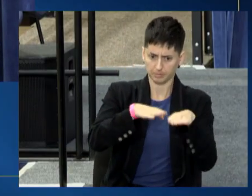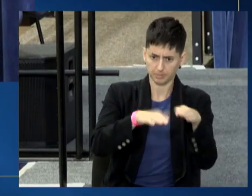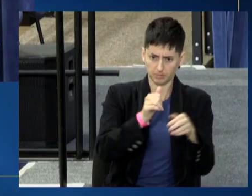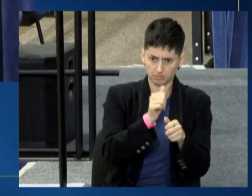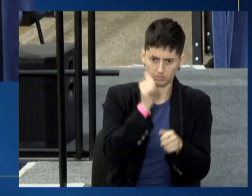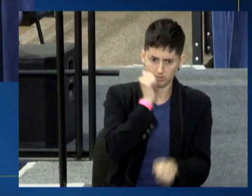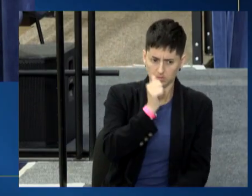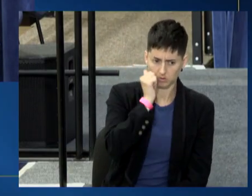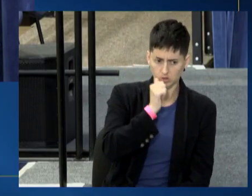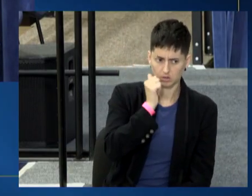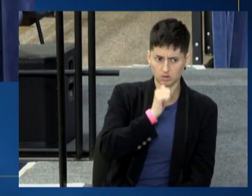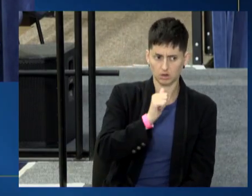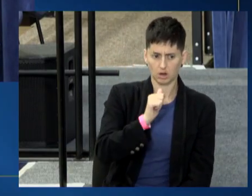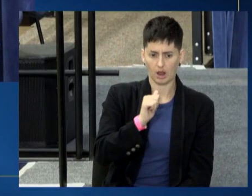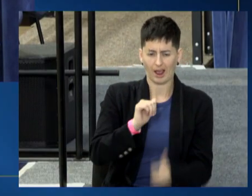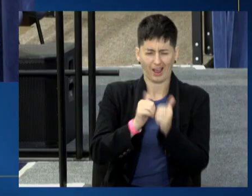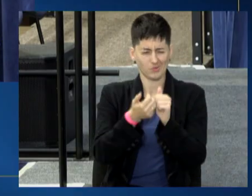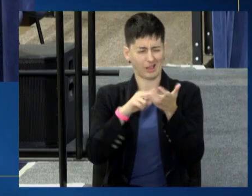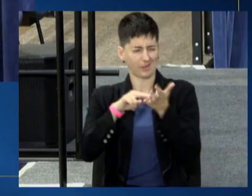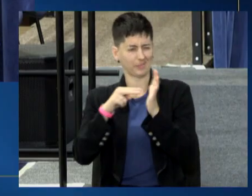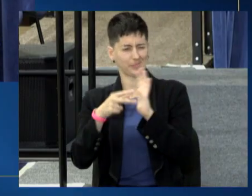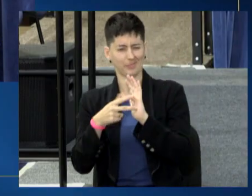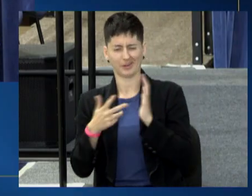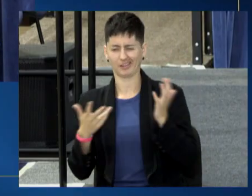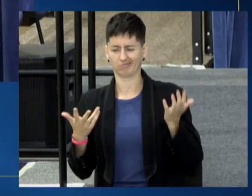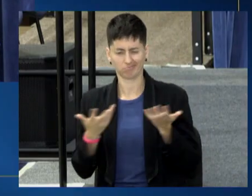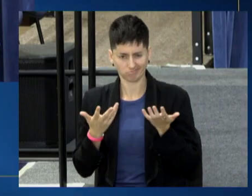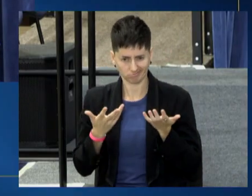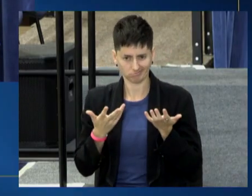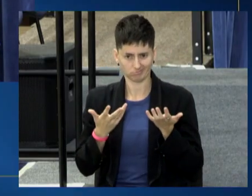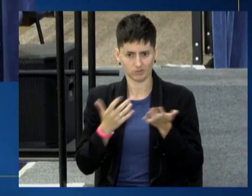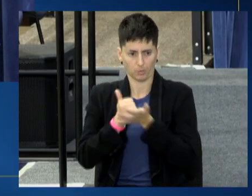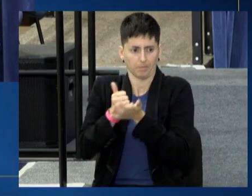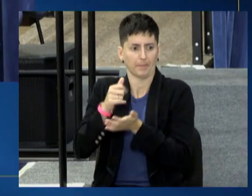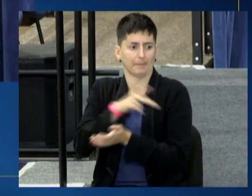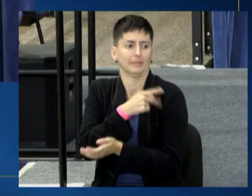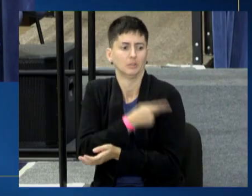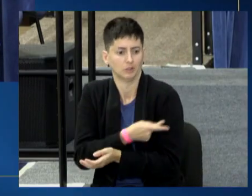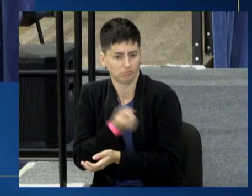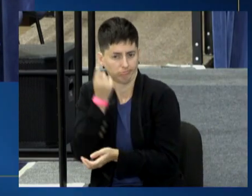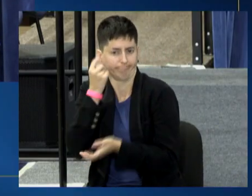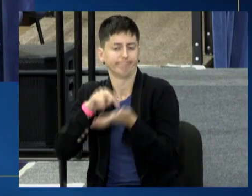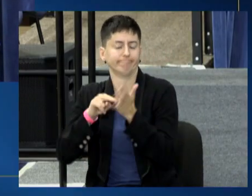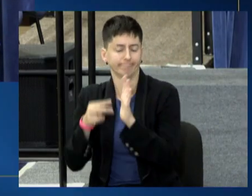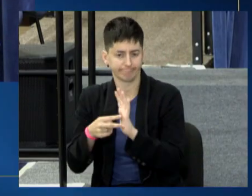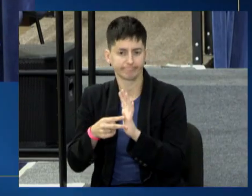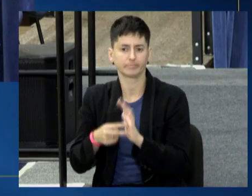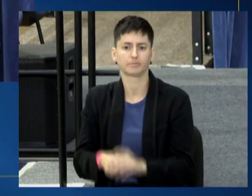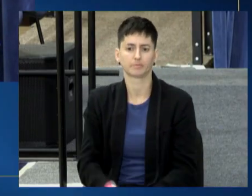what's meaningful. We also have one important and interesting activity going on with the